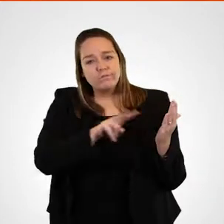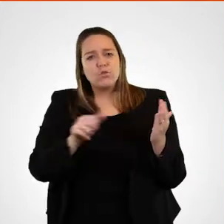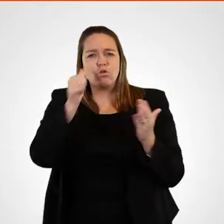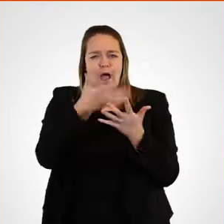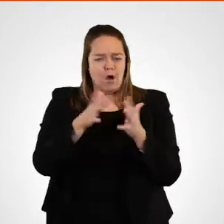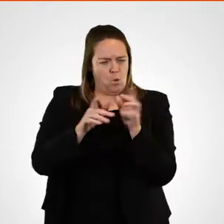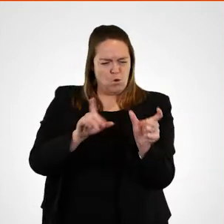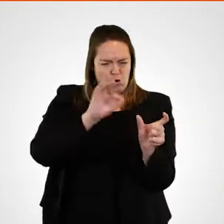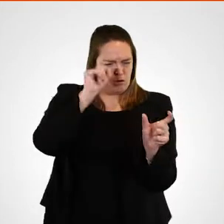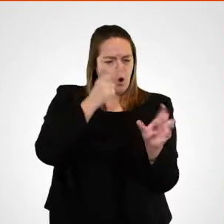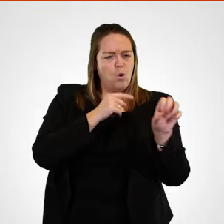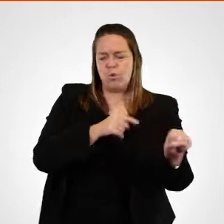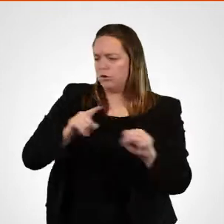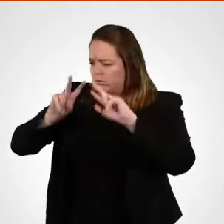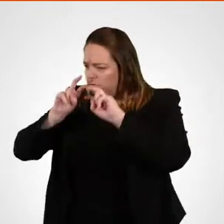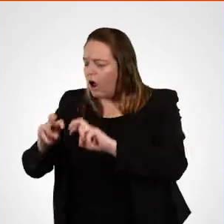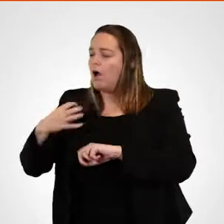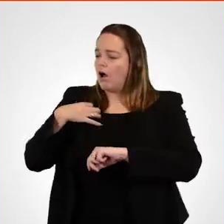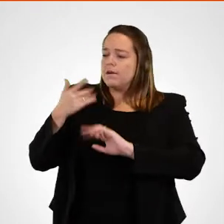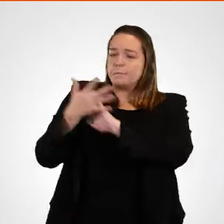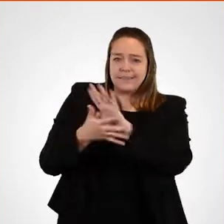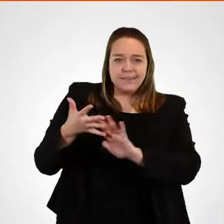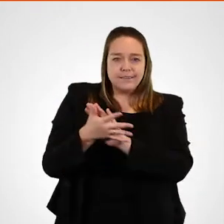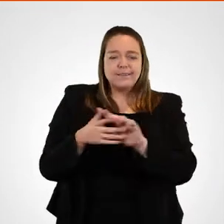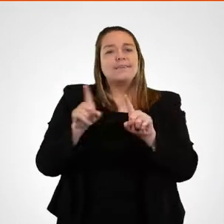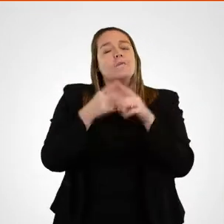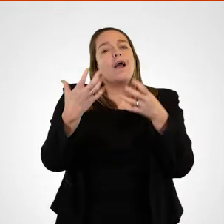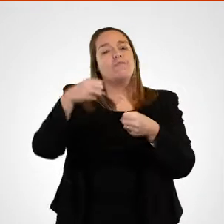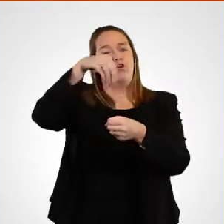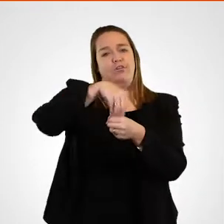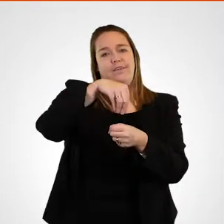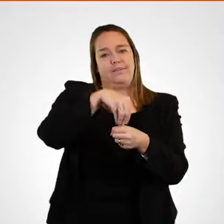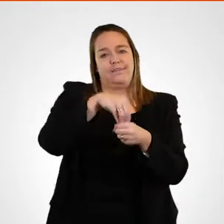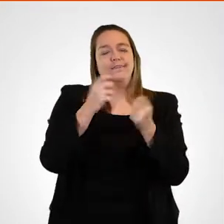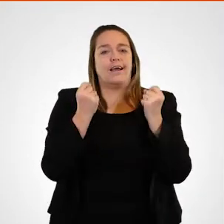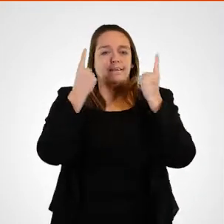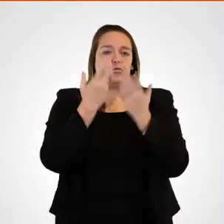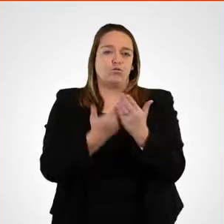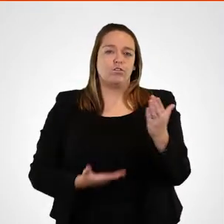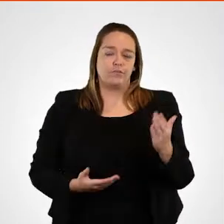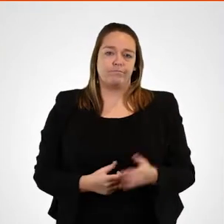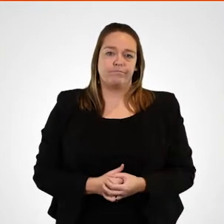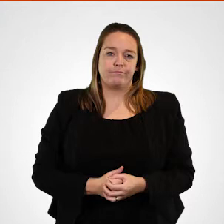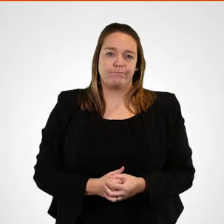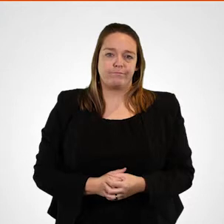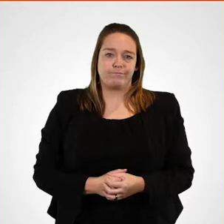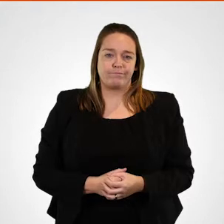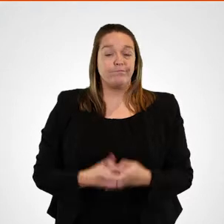they know how to stop and to think about it. And they use context to help them understand it.